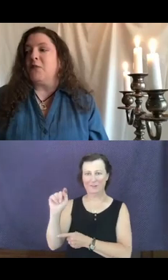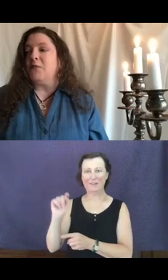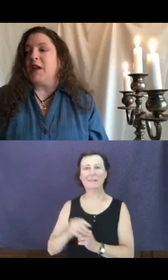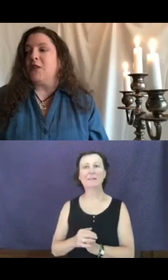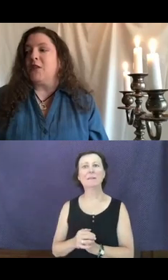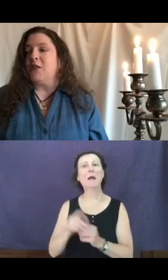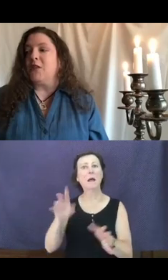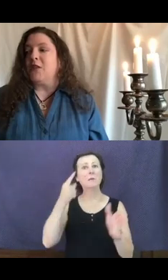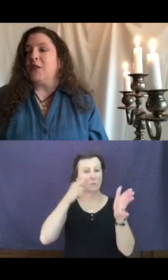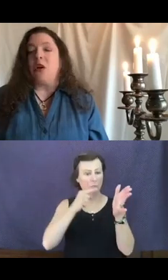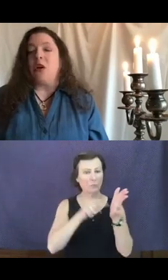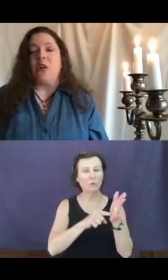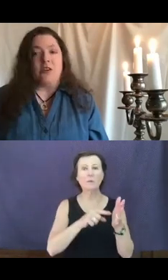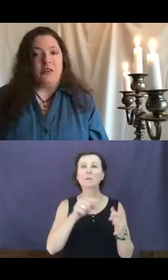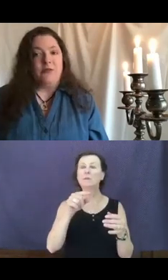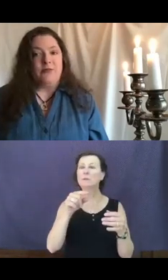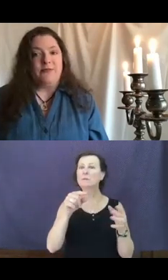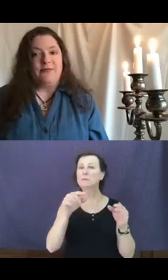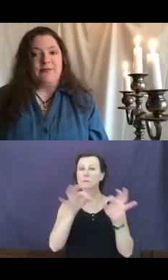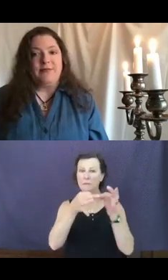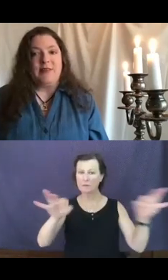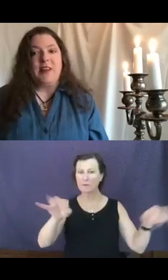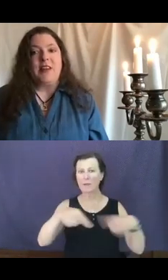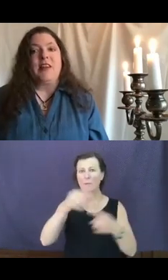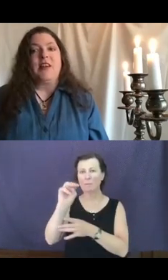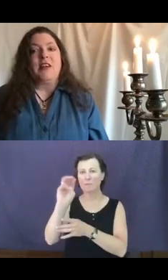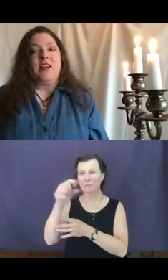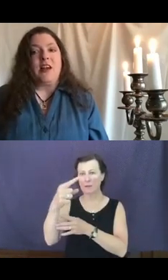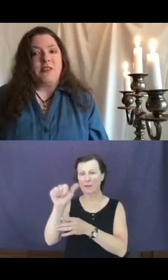Megan Roller.